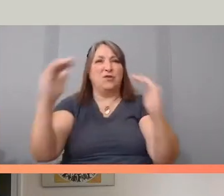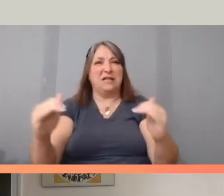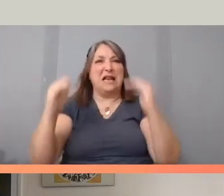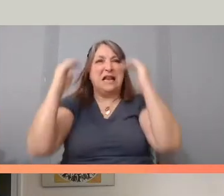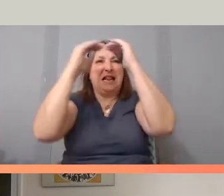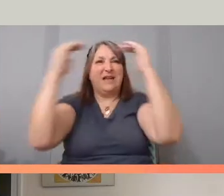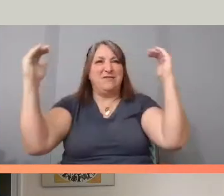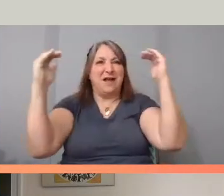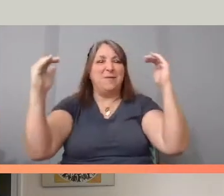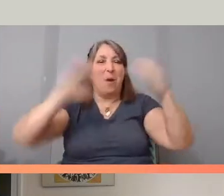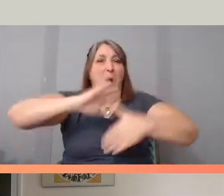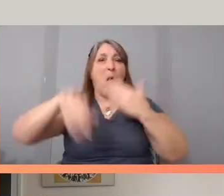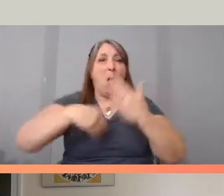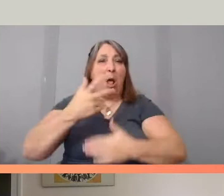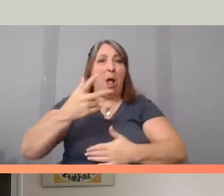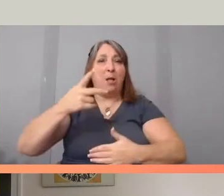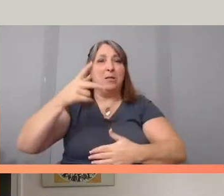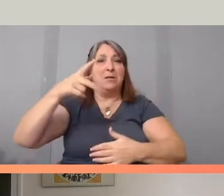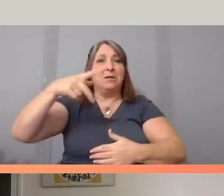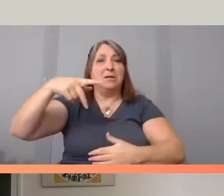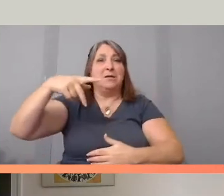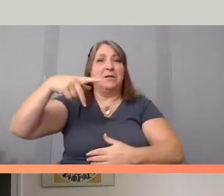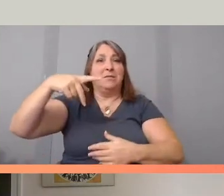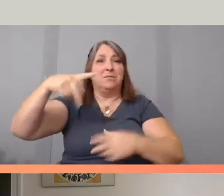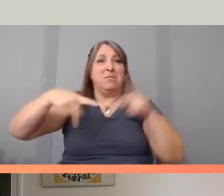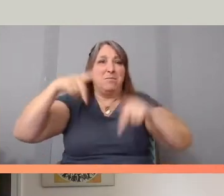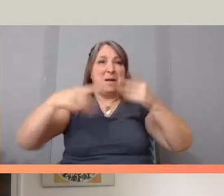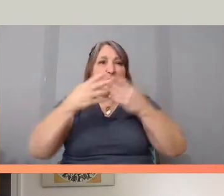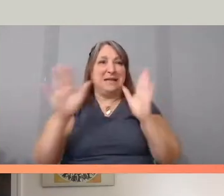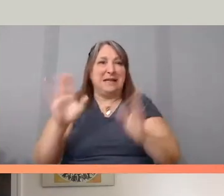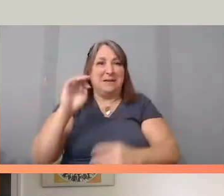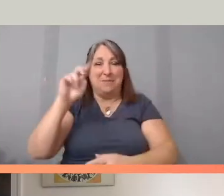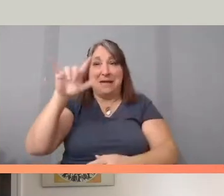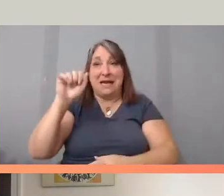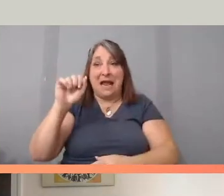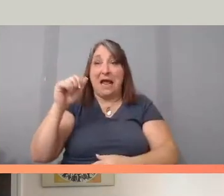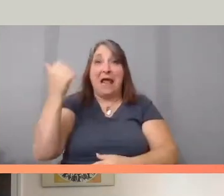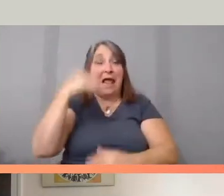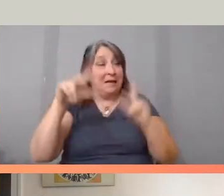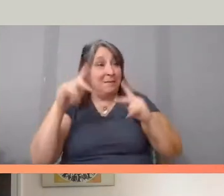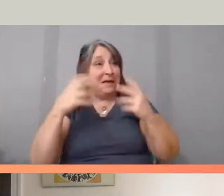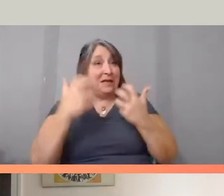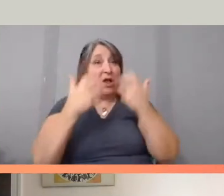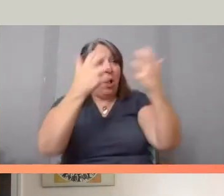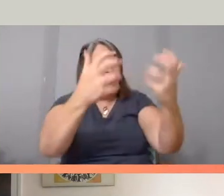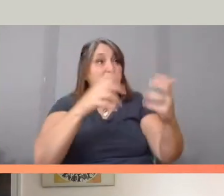So I wanna encourage everybody who is in the audience here to be putting in questions